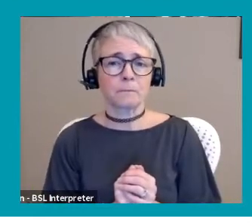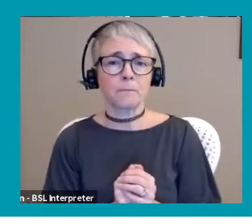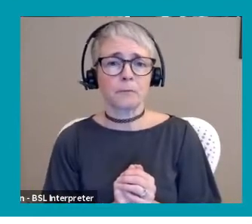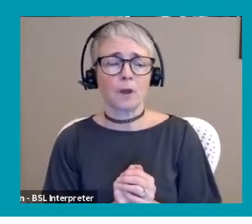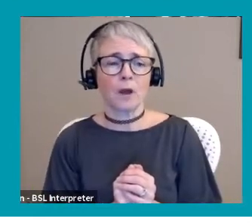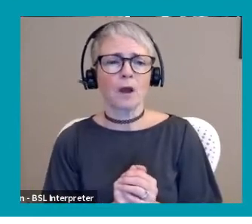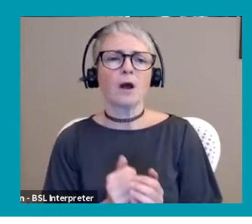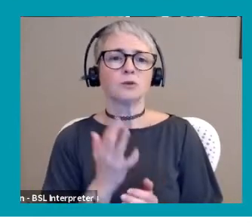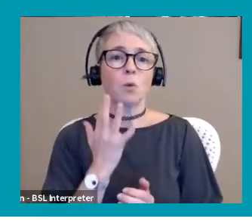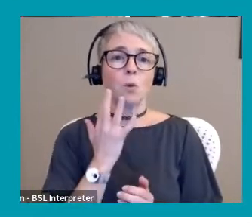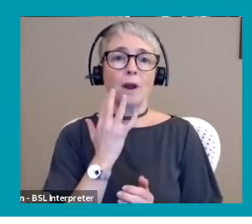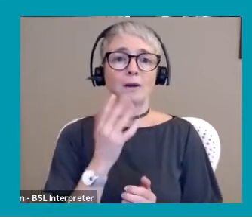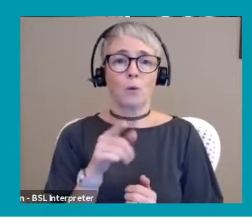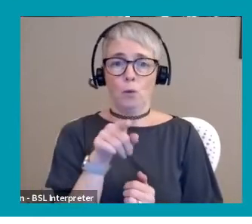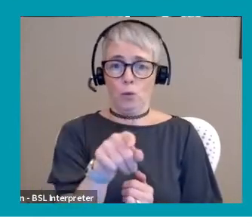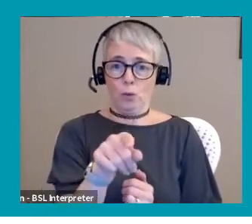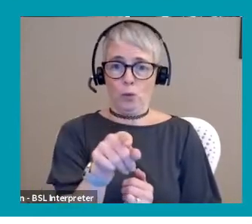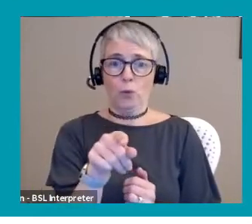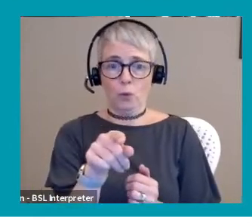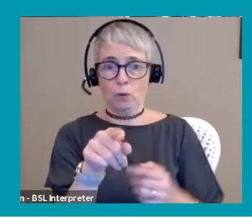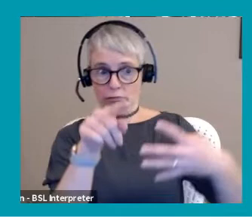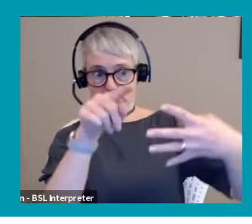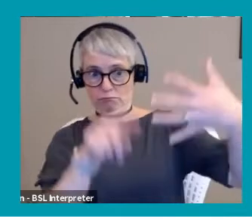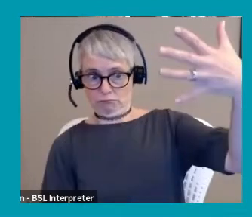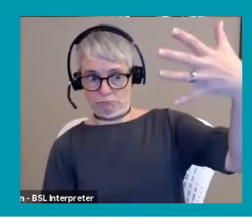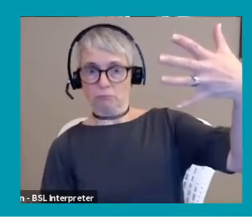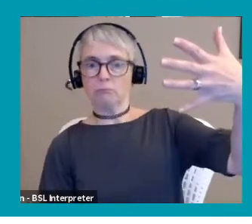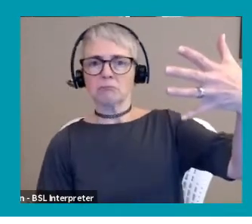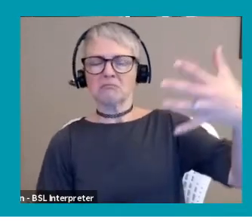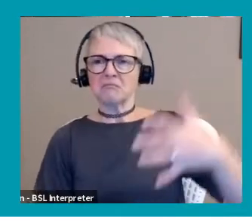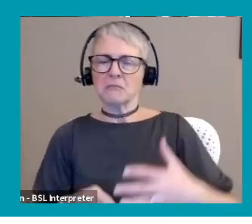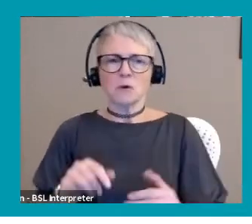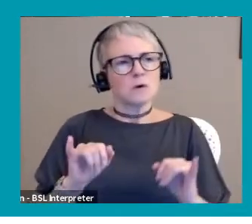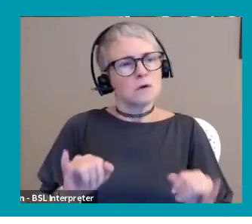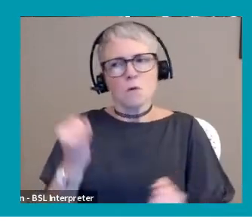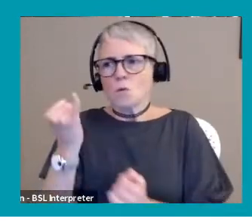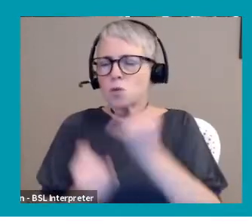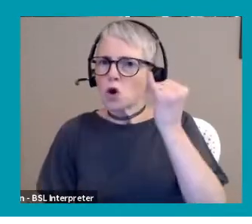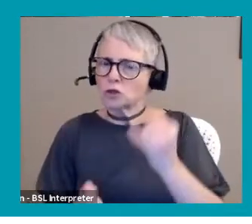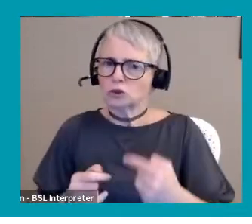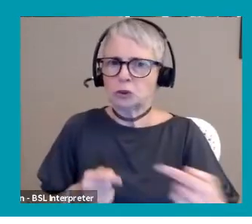What do you find most challenging about looking for job opportunities? And the potential answers are.